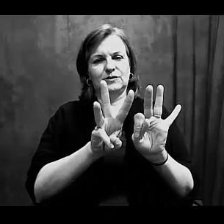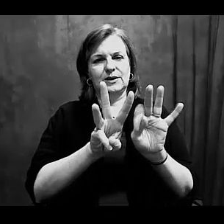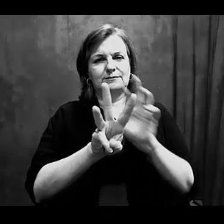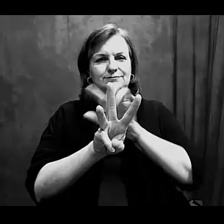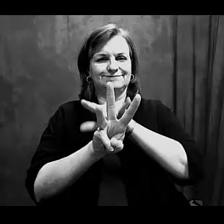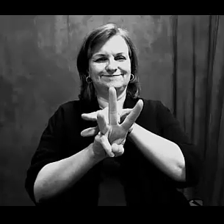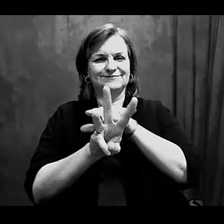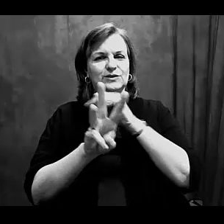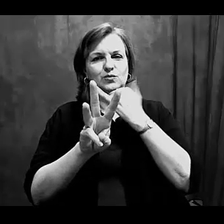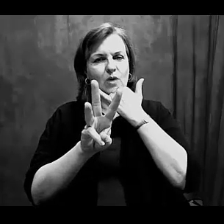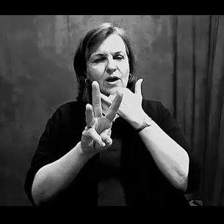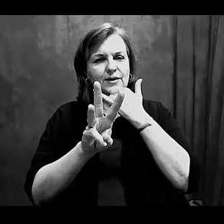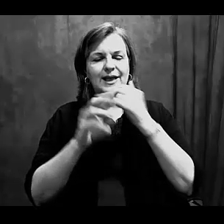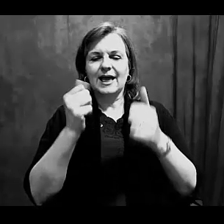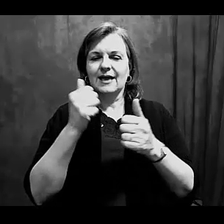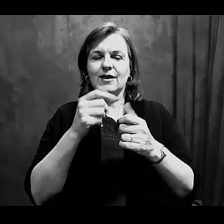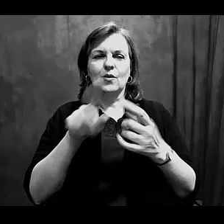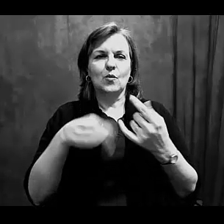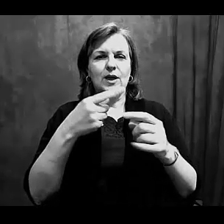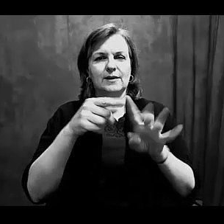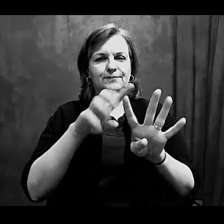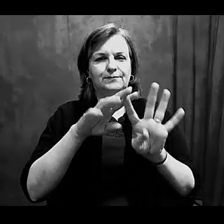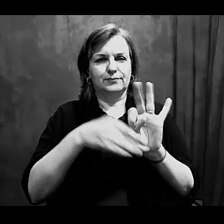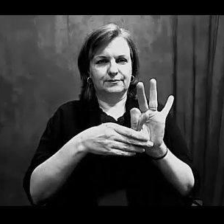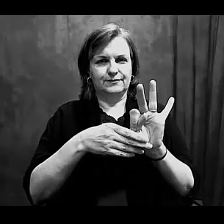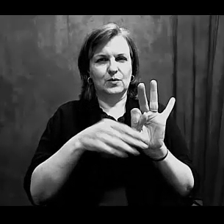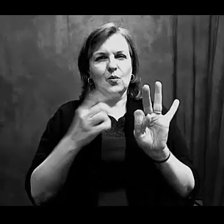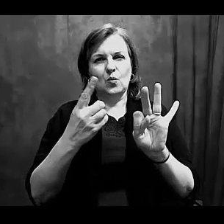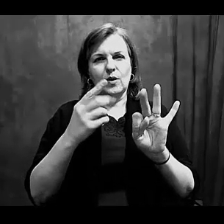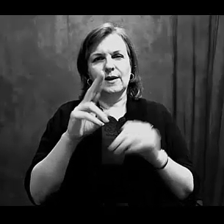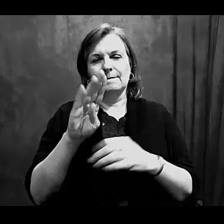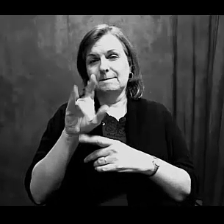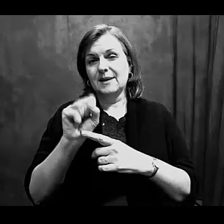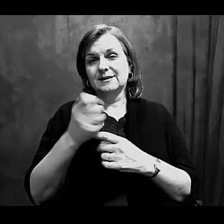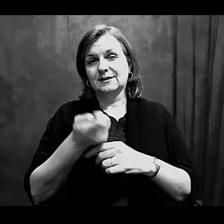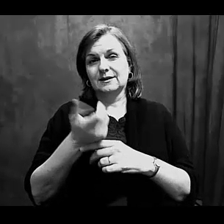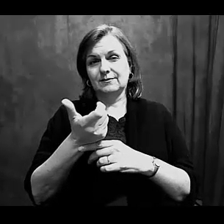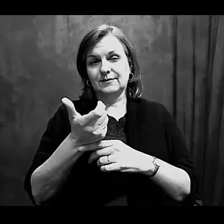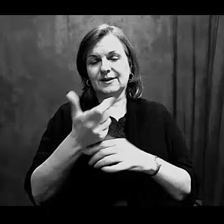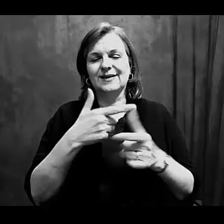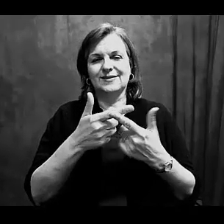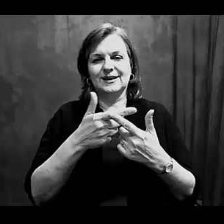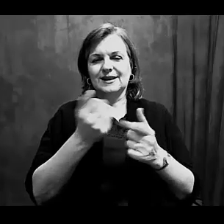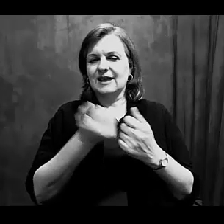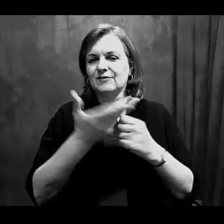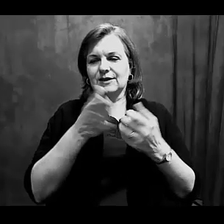you see that!?!? as soon as this mutation happens everything after is wrong